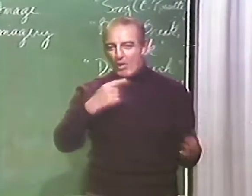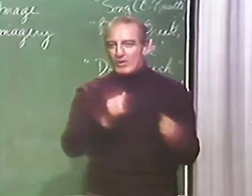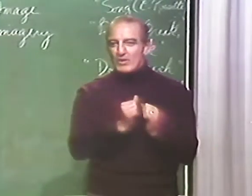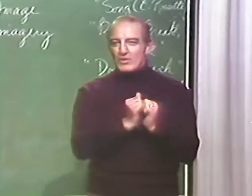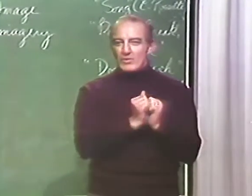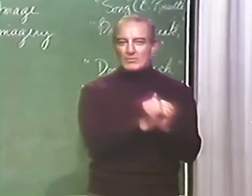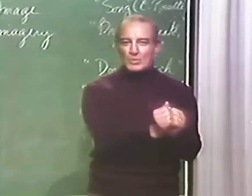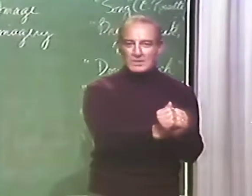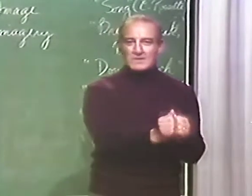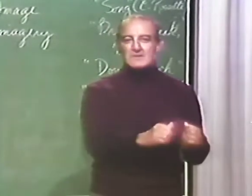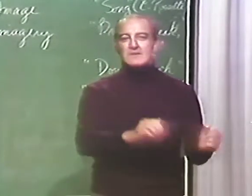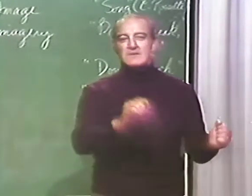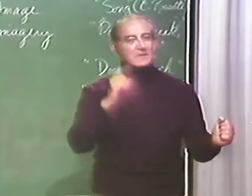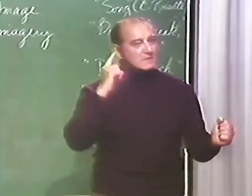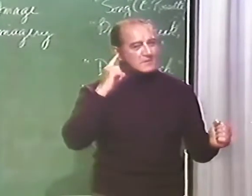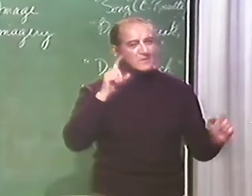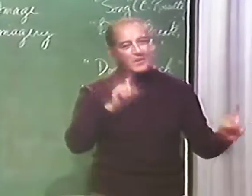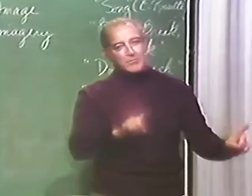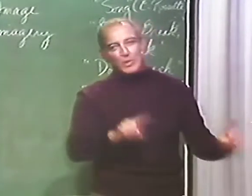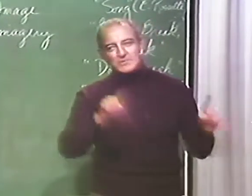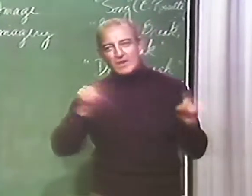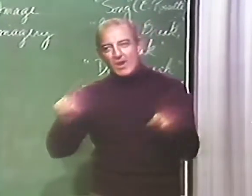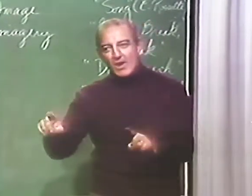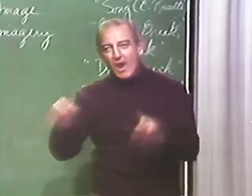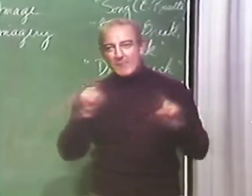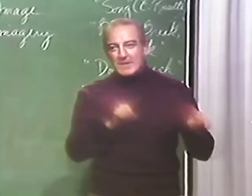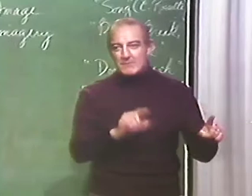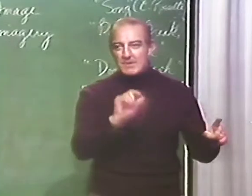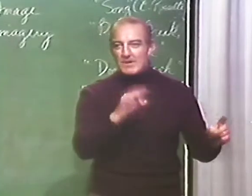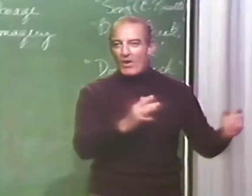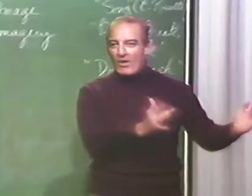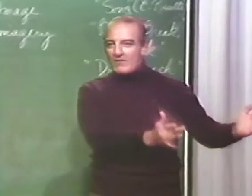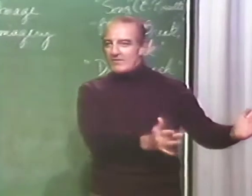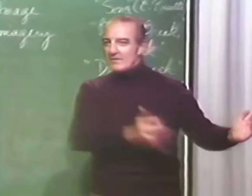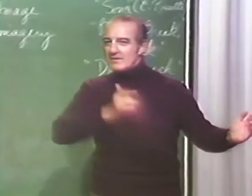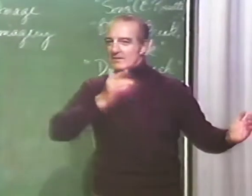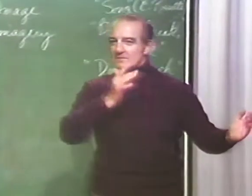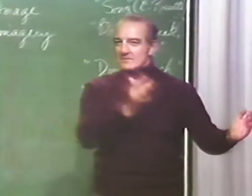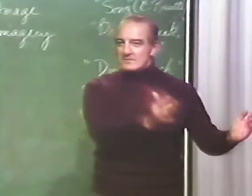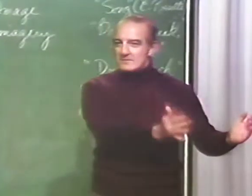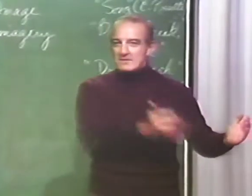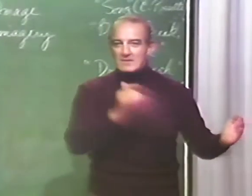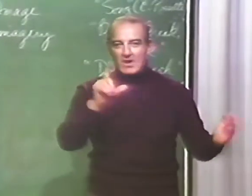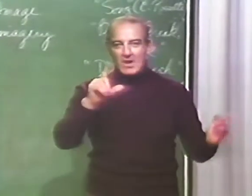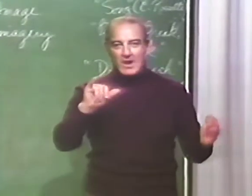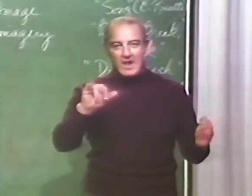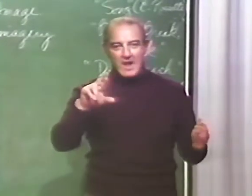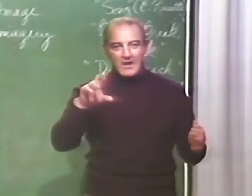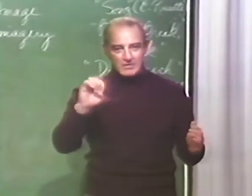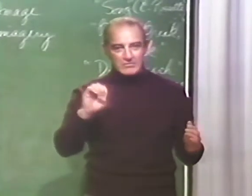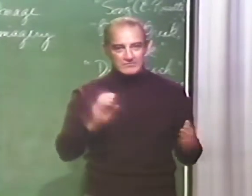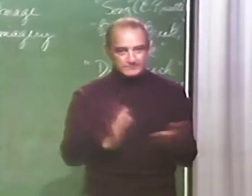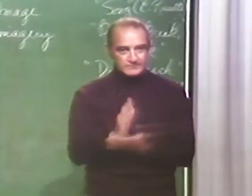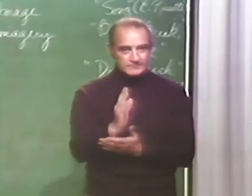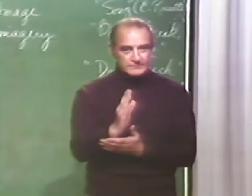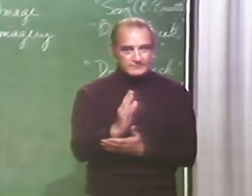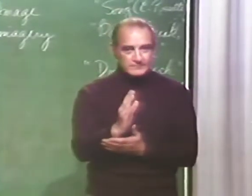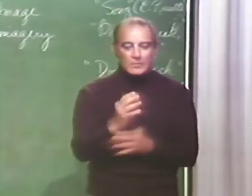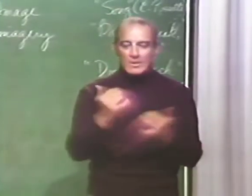SPOKEN WITH THE MUSICAL ACCOMPANIMENT OF A LYRE.